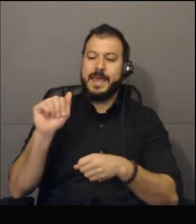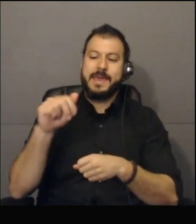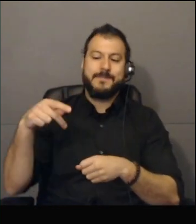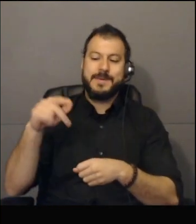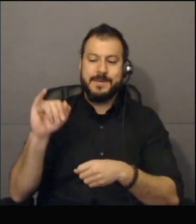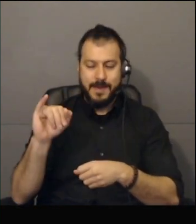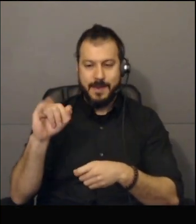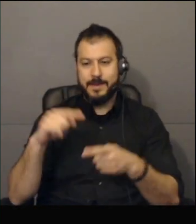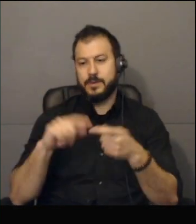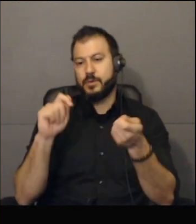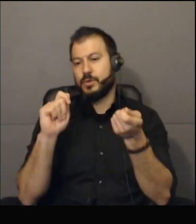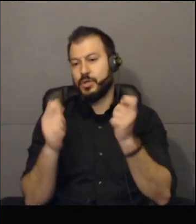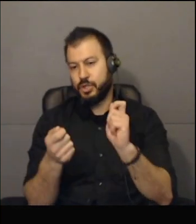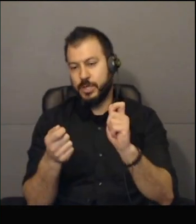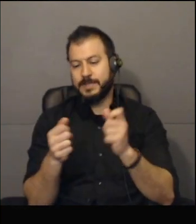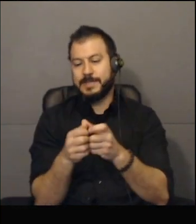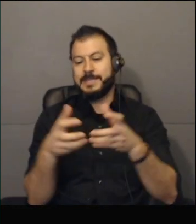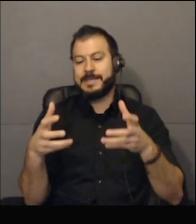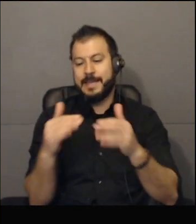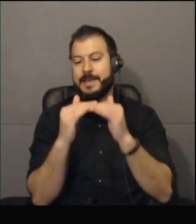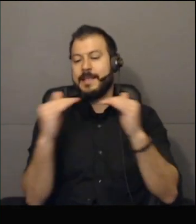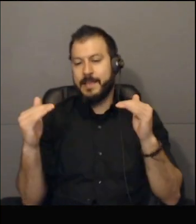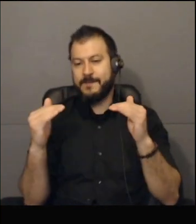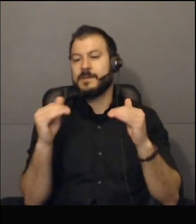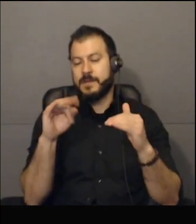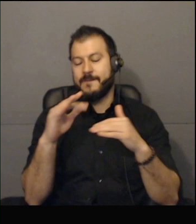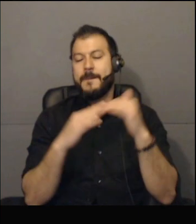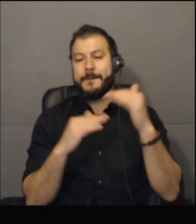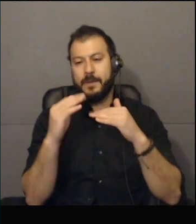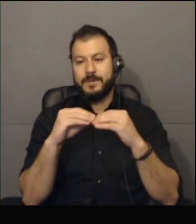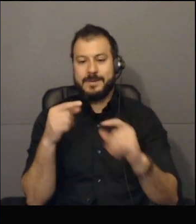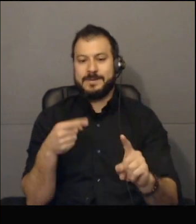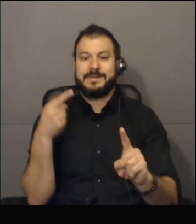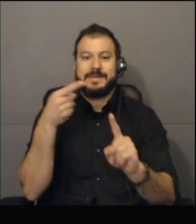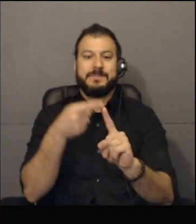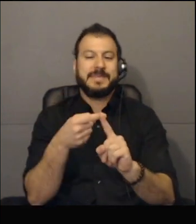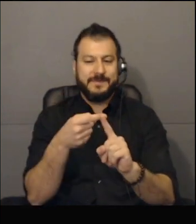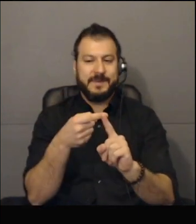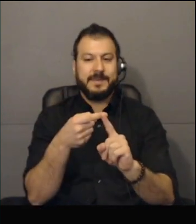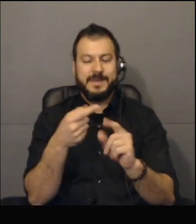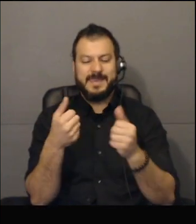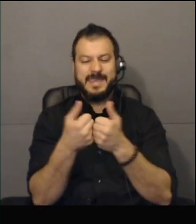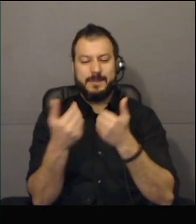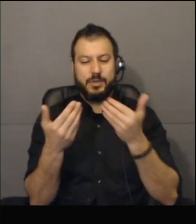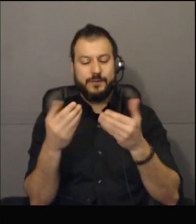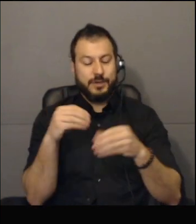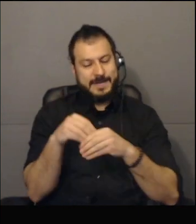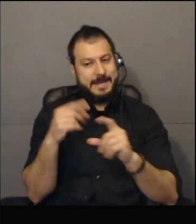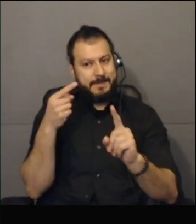of a build in a specific of a game server build in a specific region.